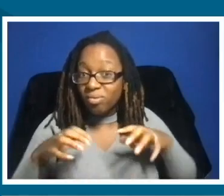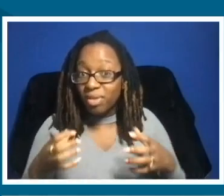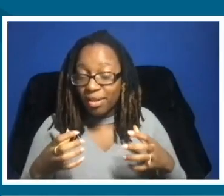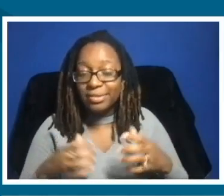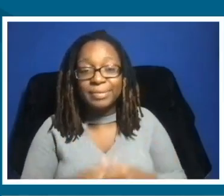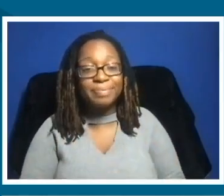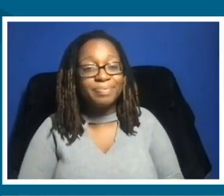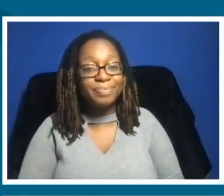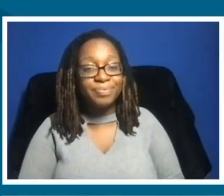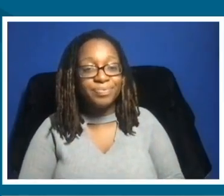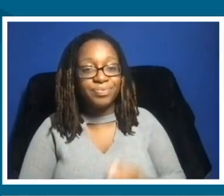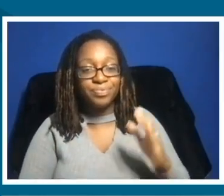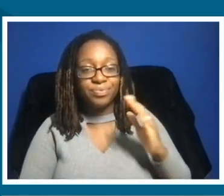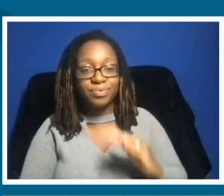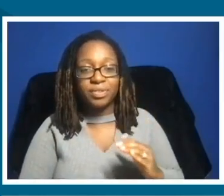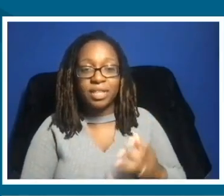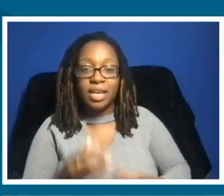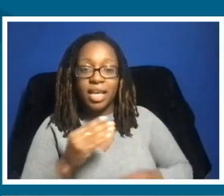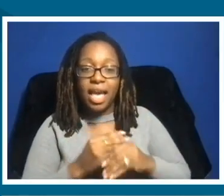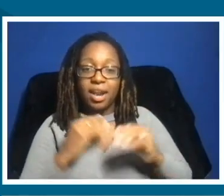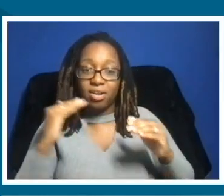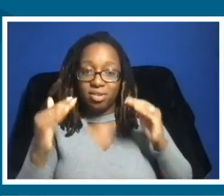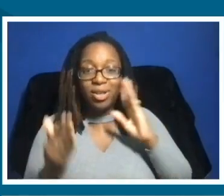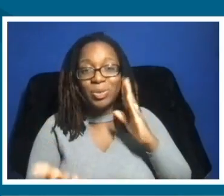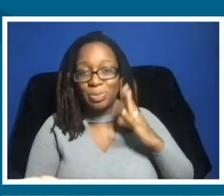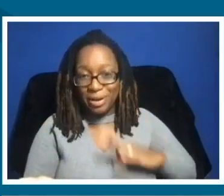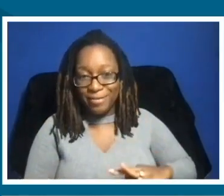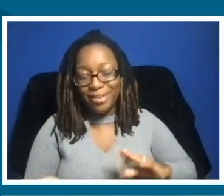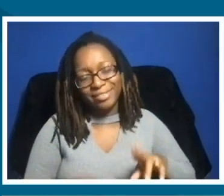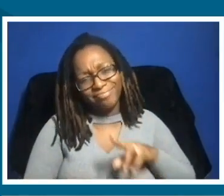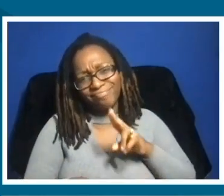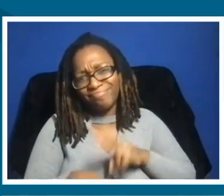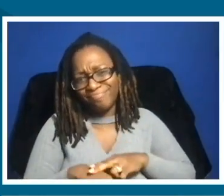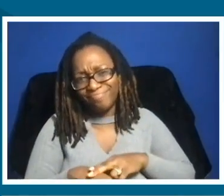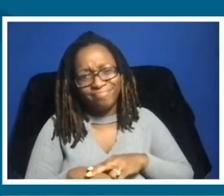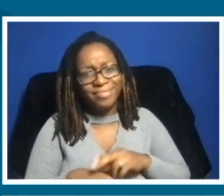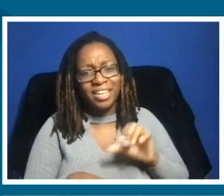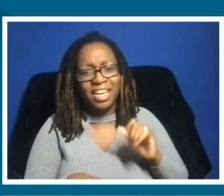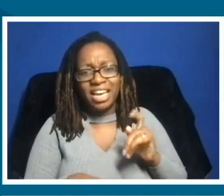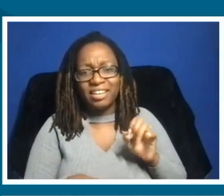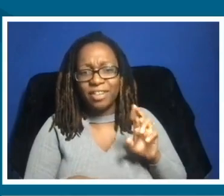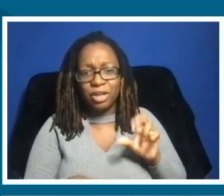extra adults are helpful obviously with this with the activators were really key